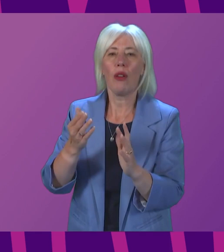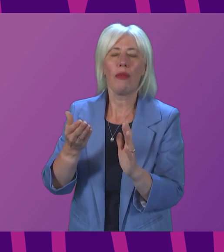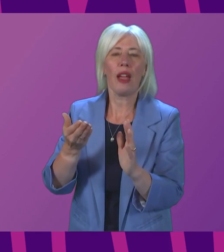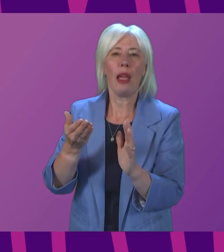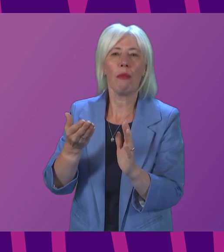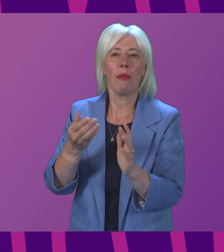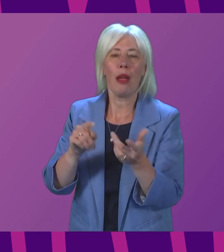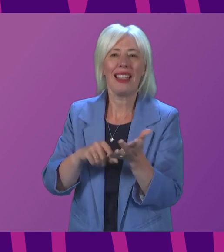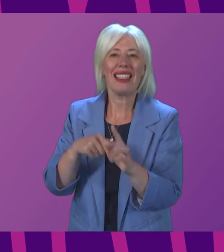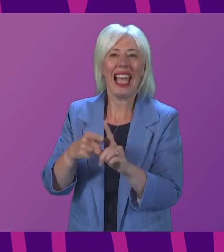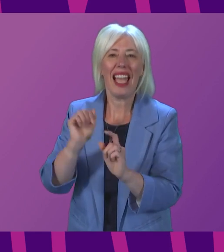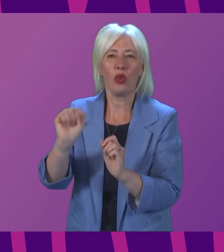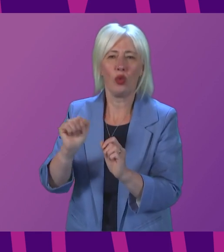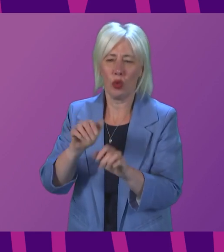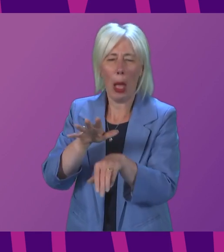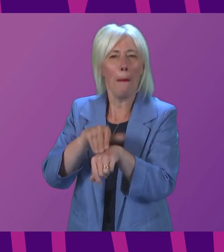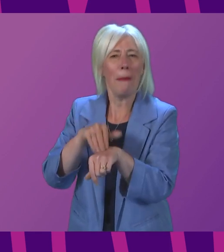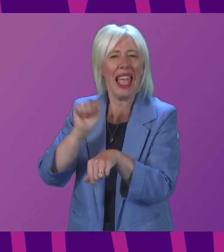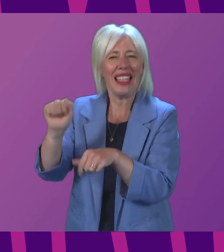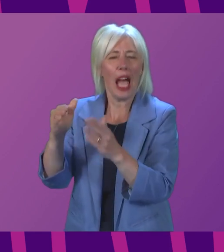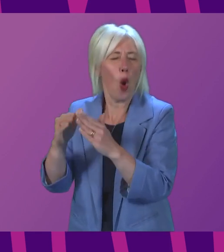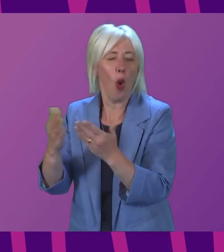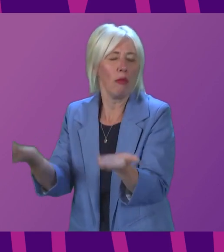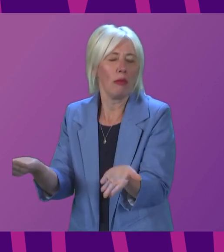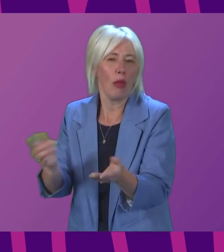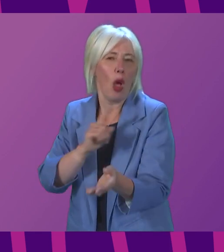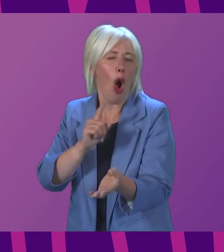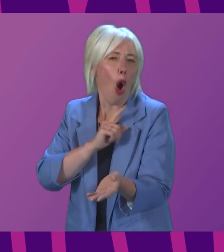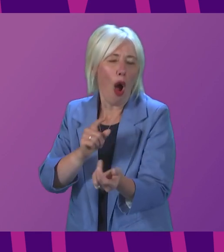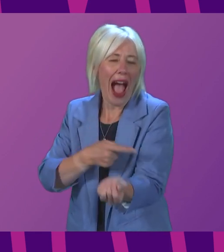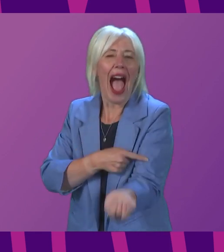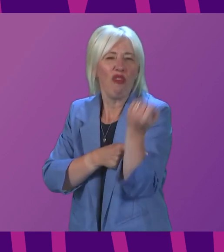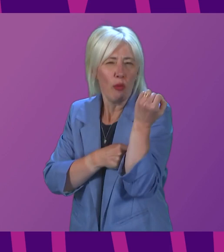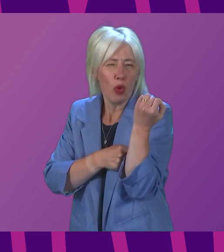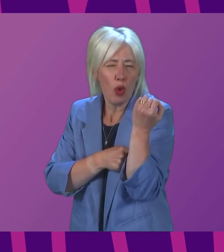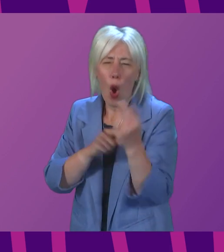I have no idea why the SNP backs attacks on ginger but not on gas.